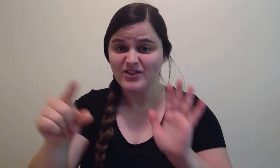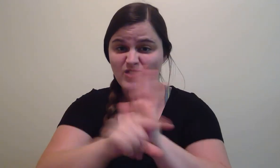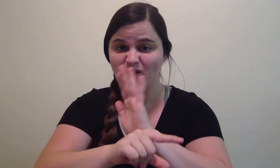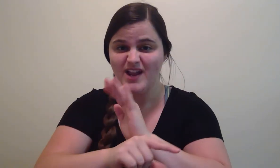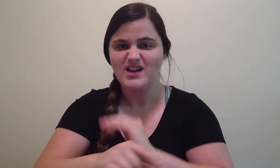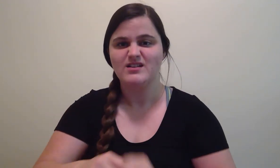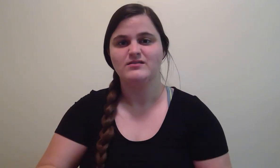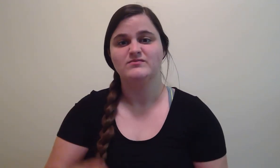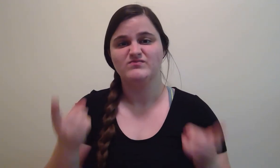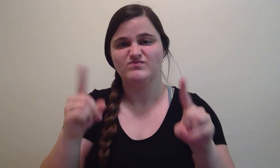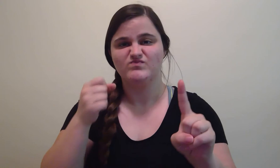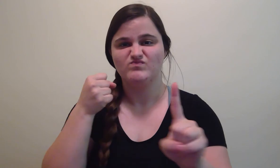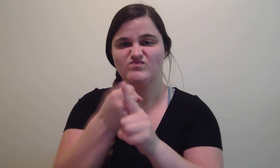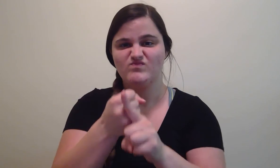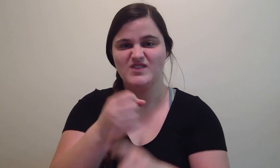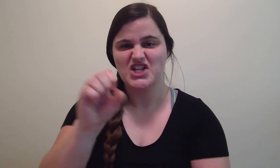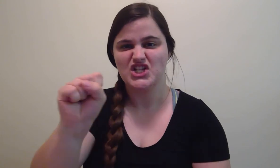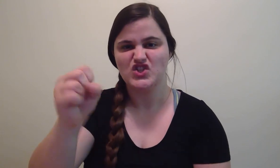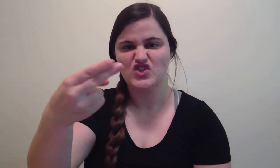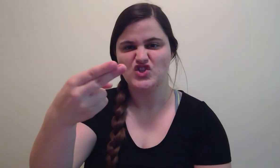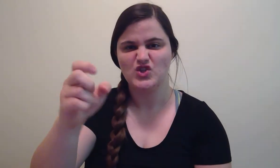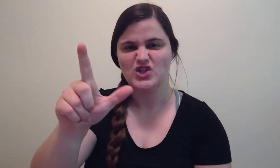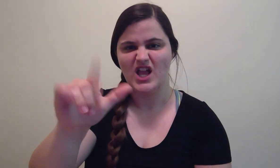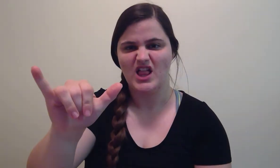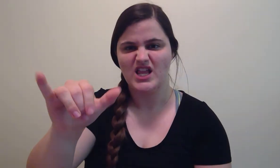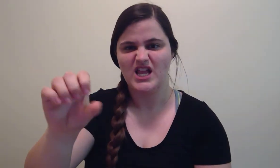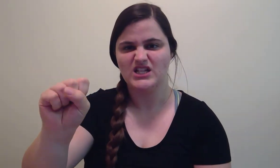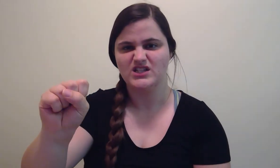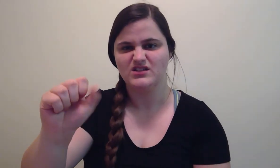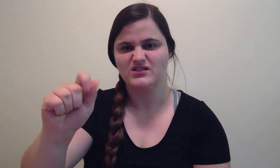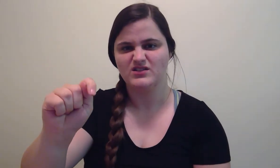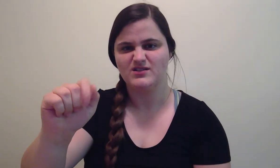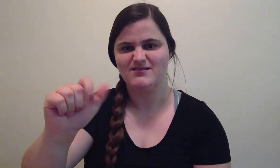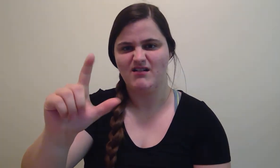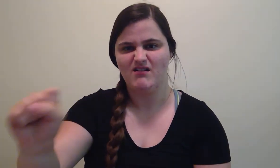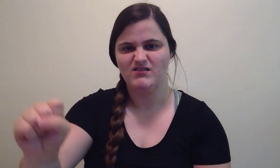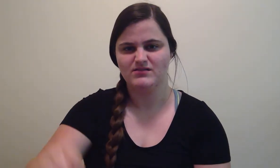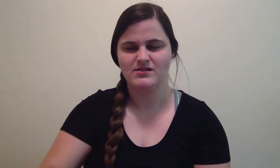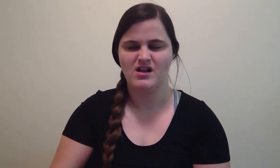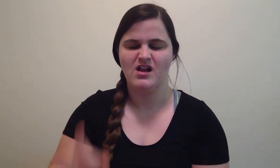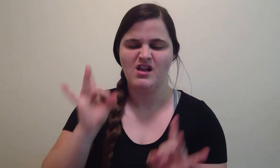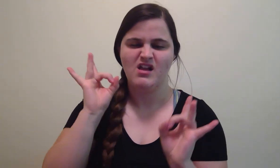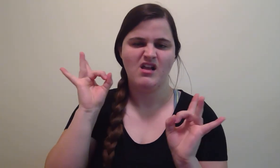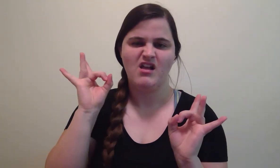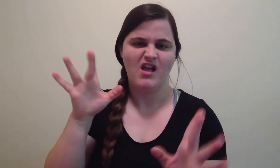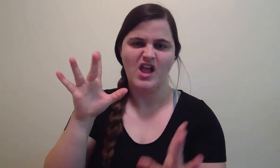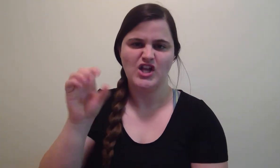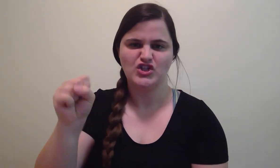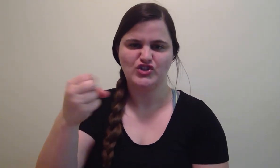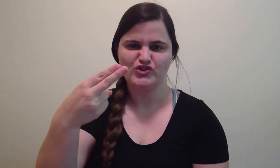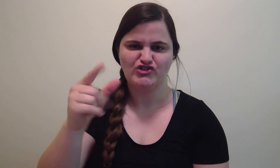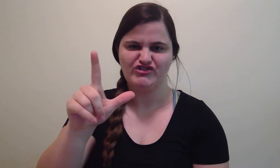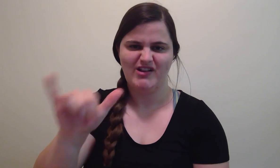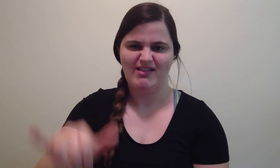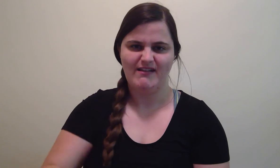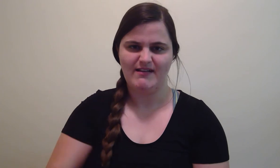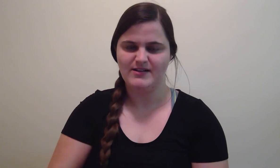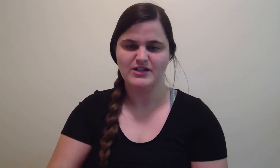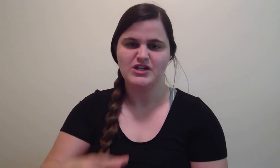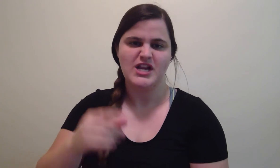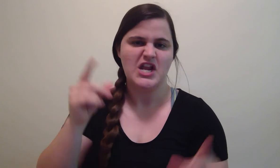Then in fifth grade Shelly Stalls came into the picture. Shelly Stalls is a ninny.